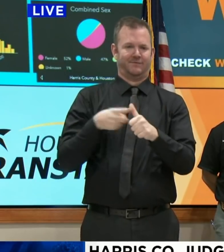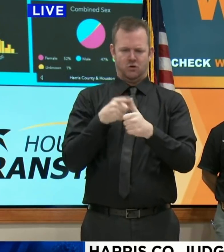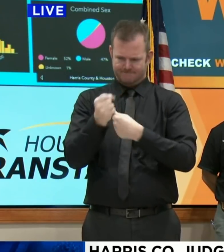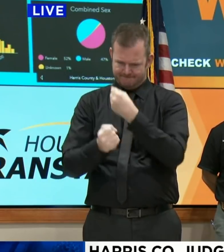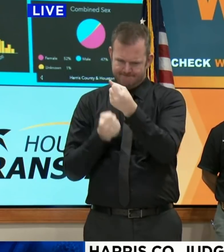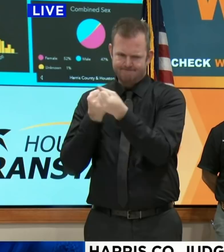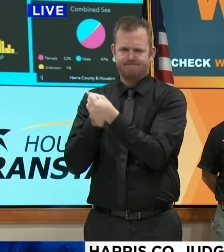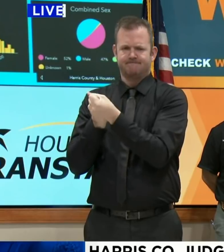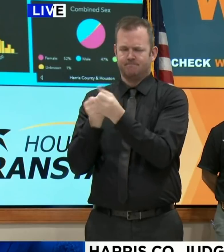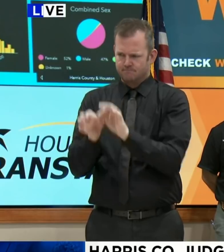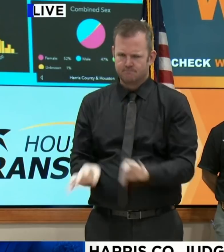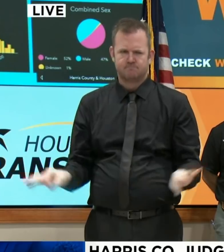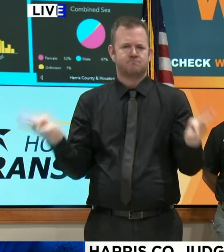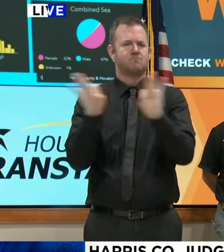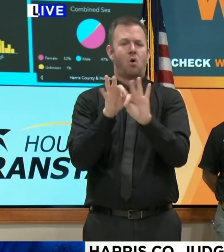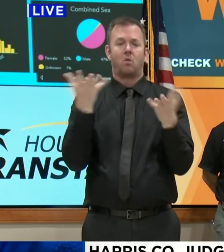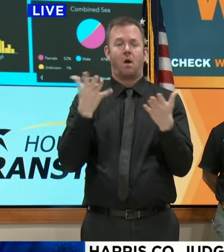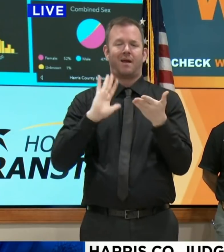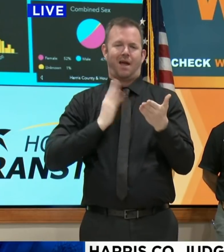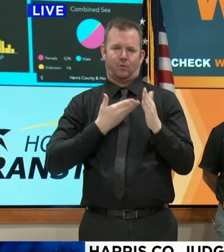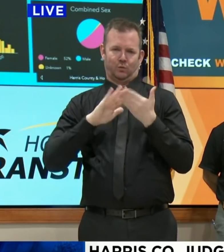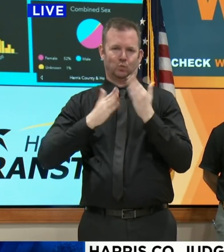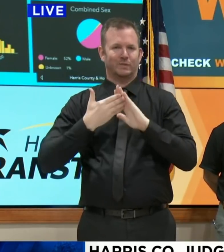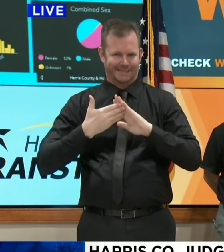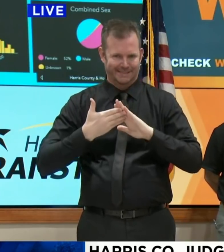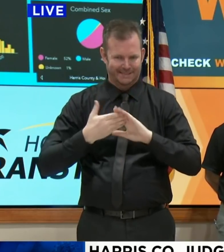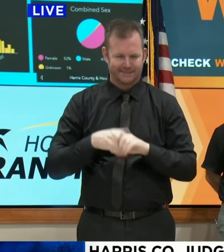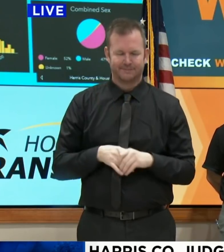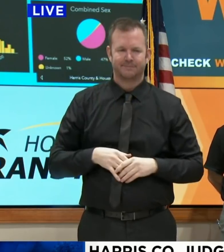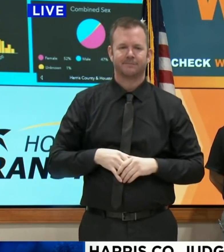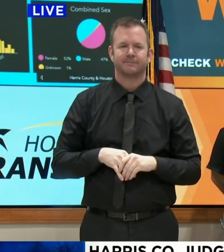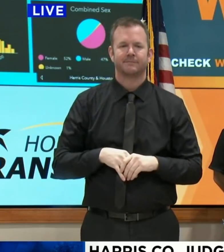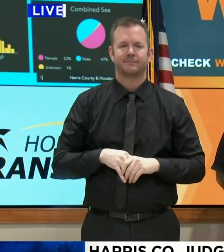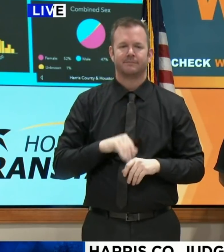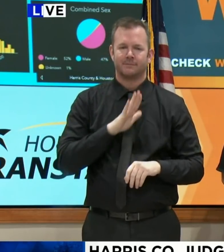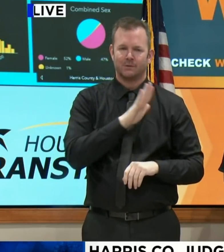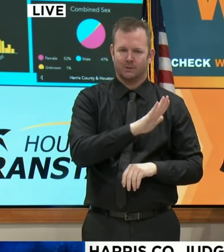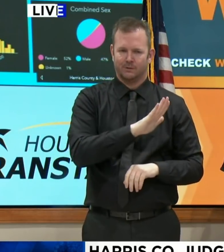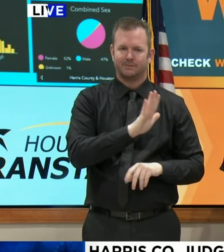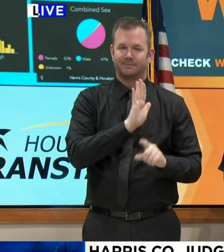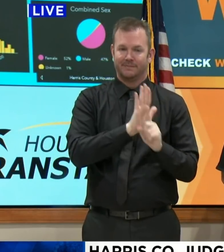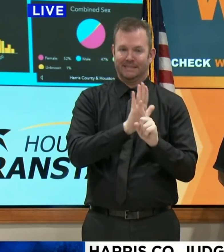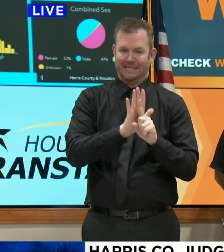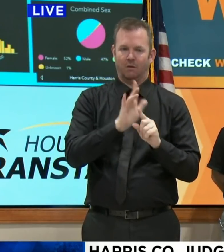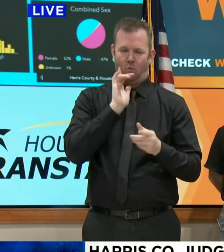graduate college. Armed with graduate college. Armed with all of that experience and life all of that experience and life experience he’s become a experience he’s become a champion for the important